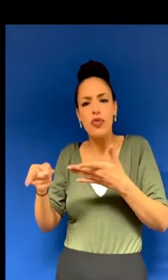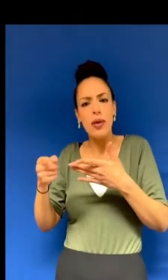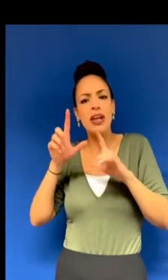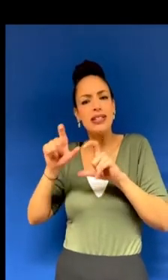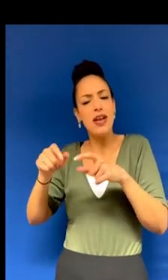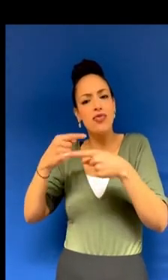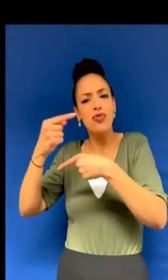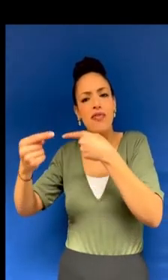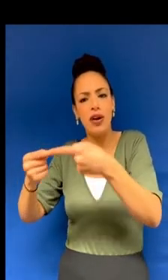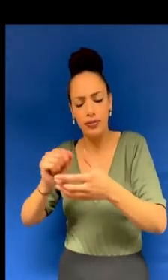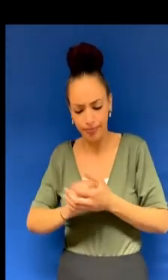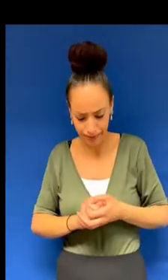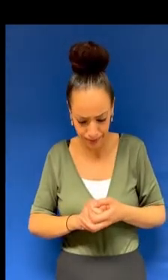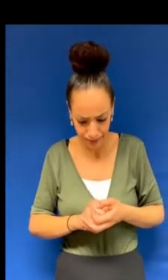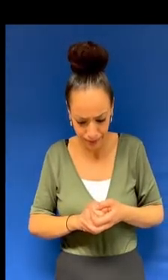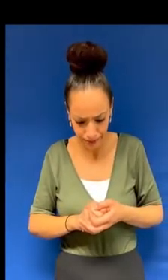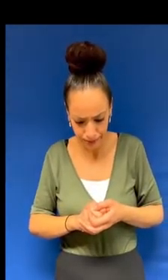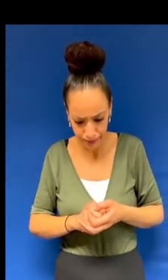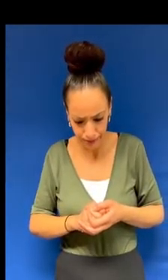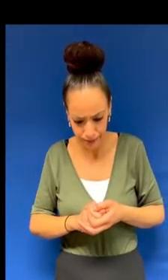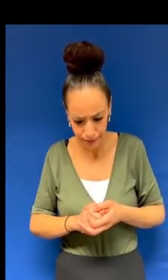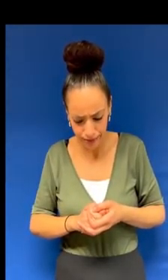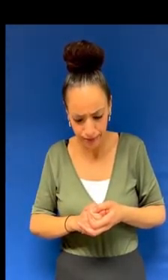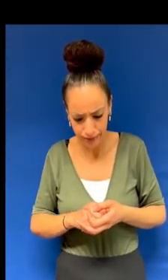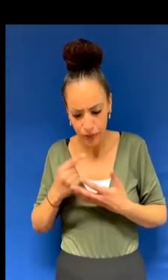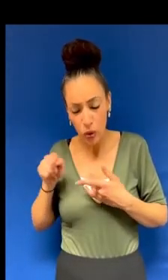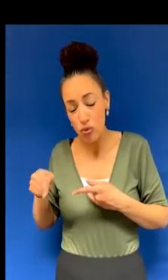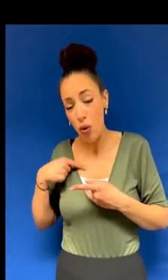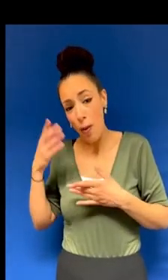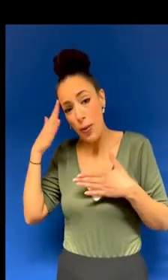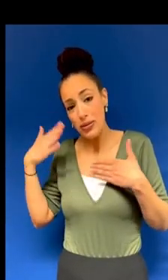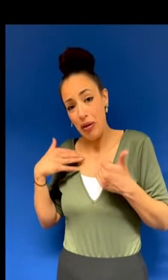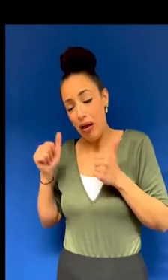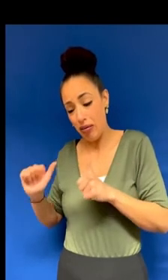portraits of those that exist forever because they're going to be the Wellcome's archive.